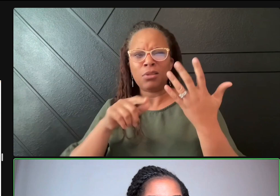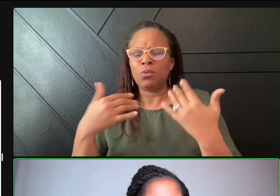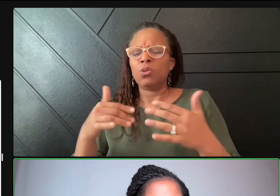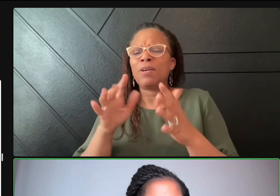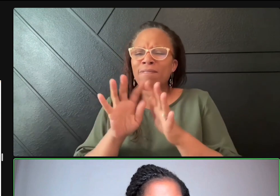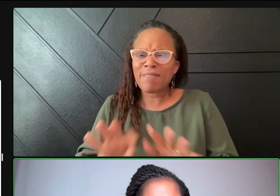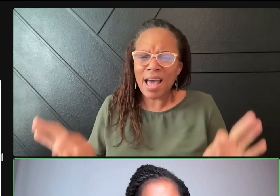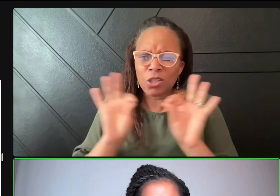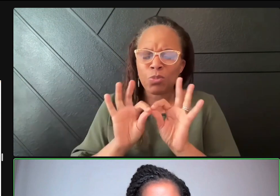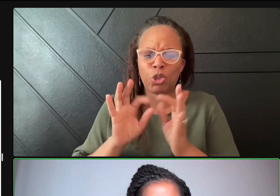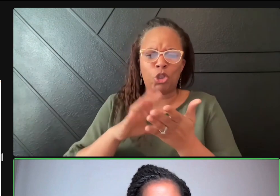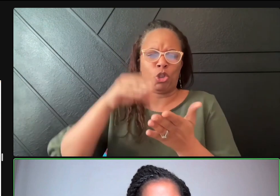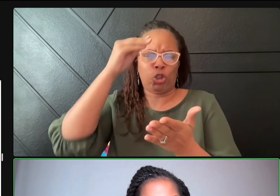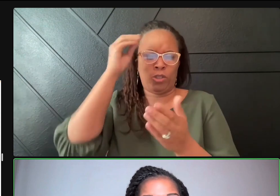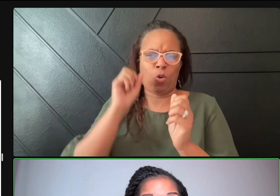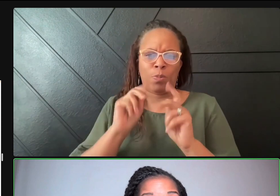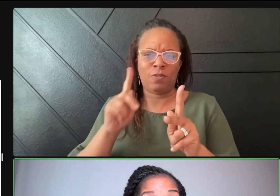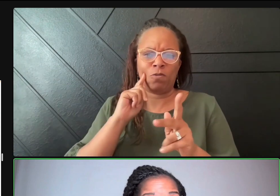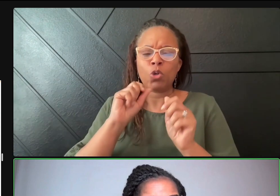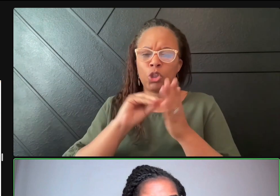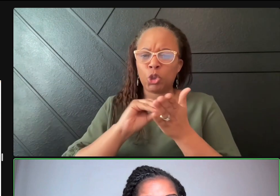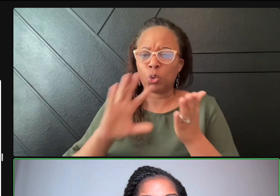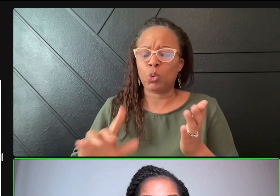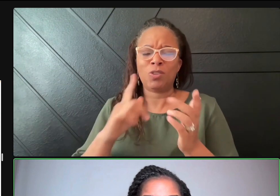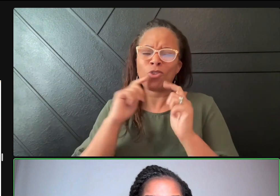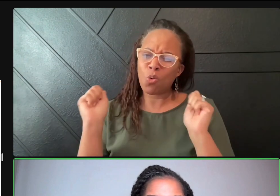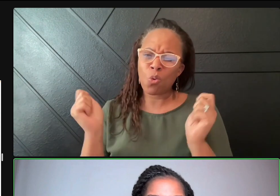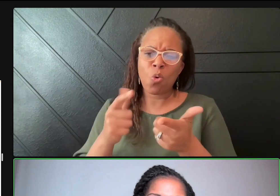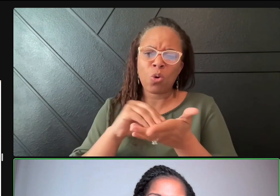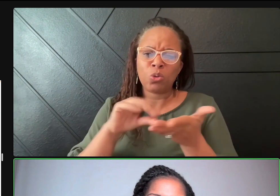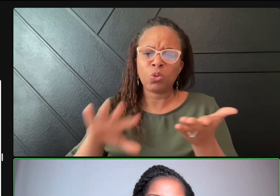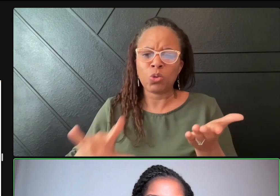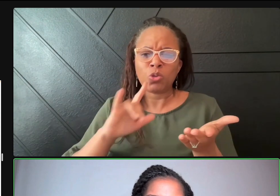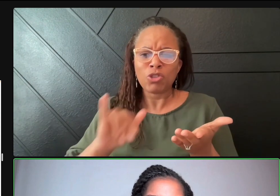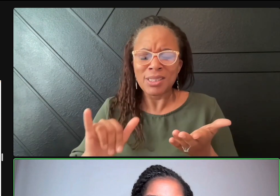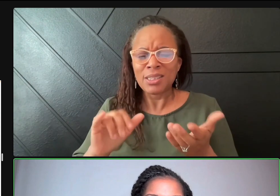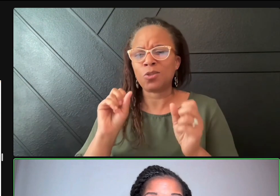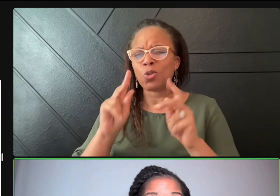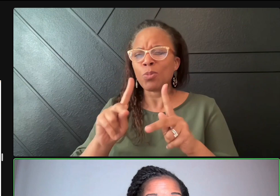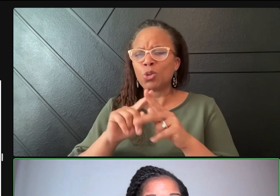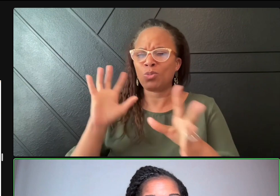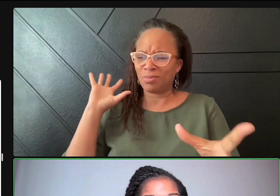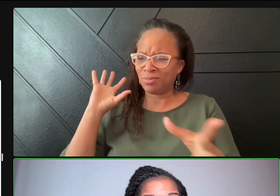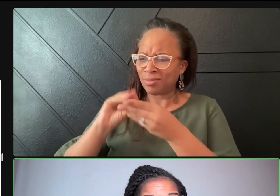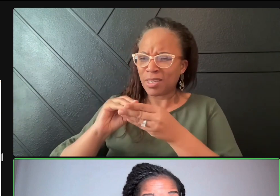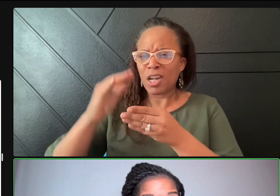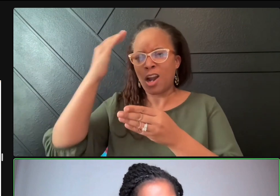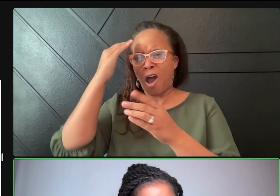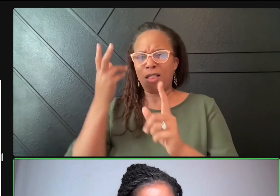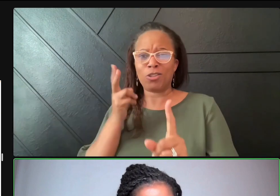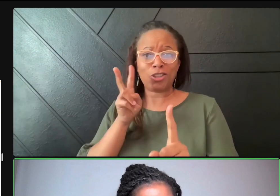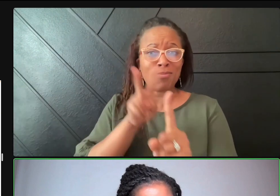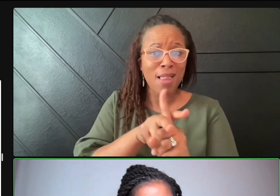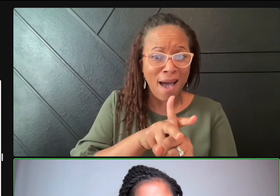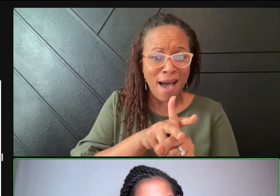clinicals, et cetera are valuable learning opportunities for students. And, truly, it's for all students.